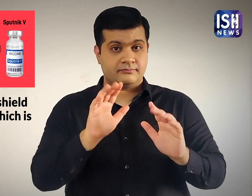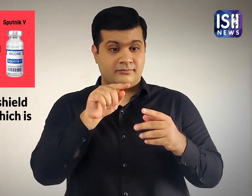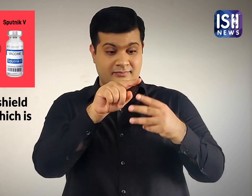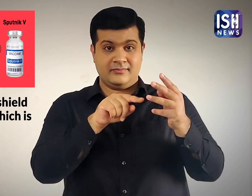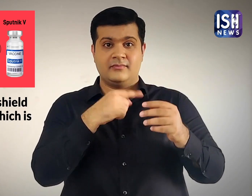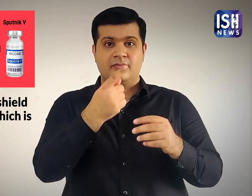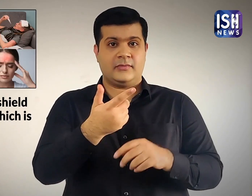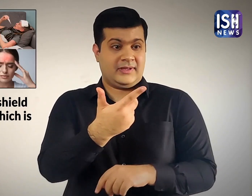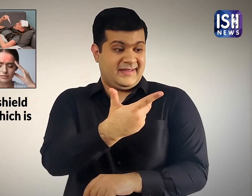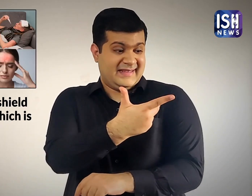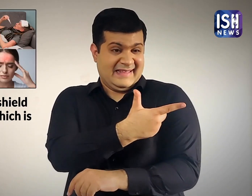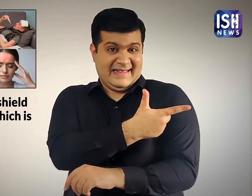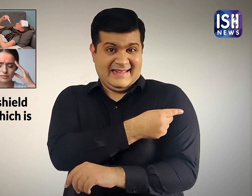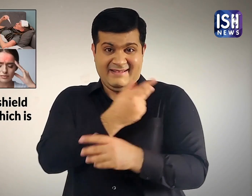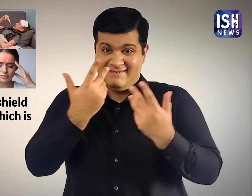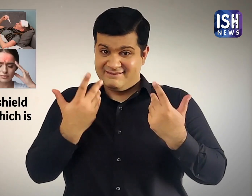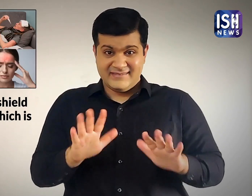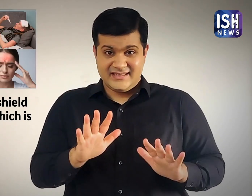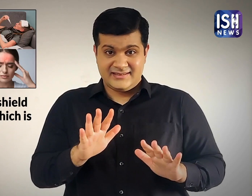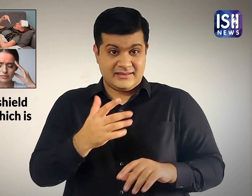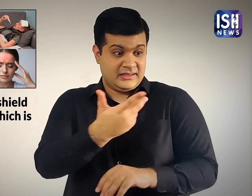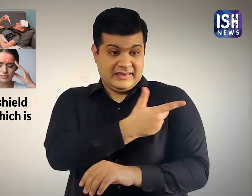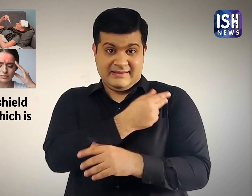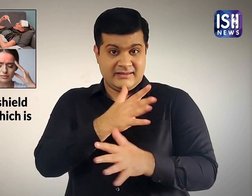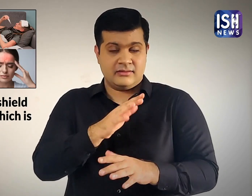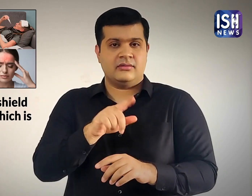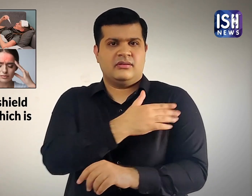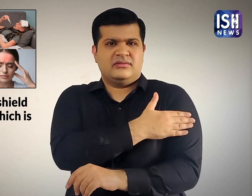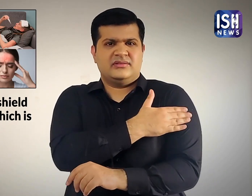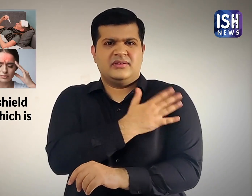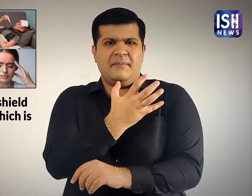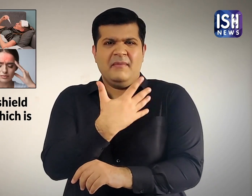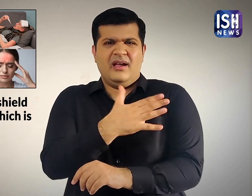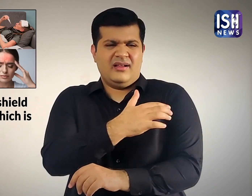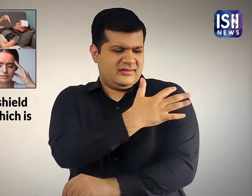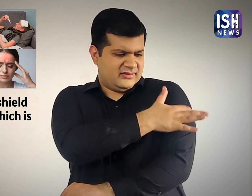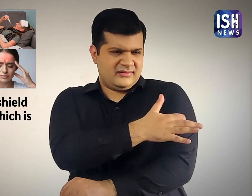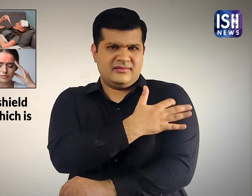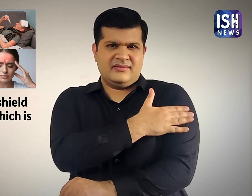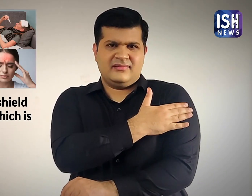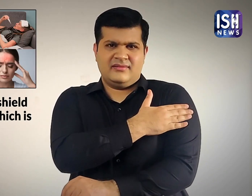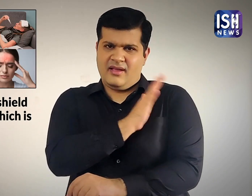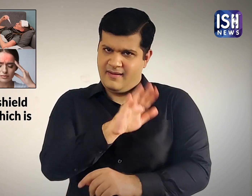Most side-effects of Covaxin, Covishield & Sputnik V are pain at the injection site,